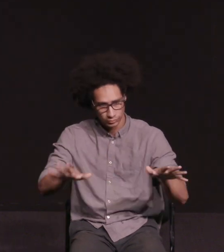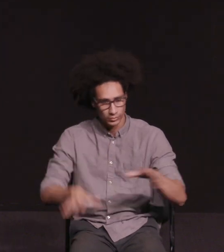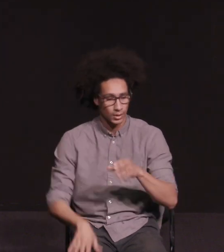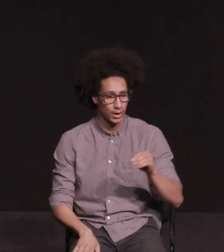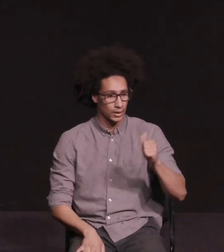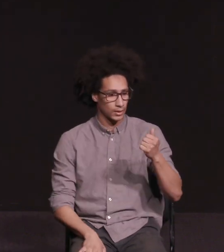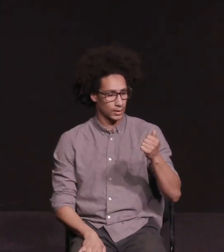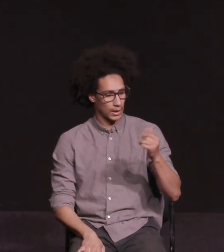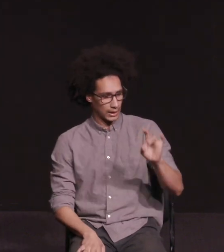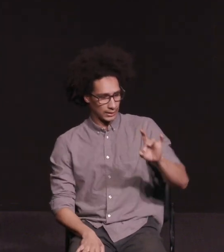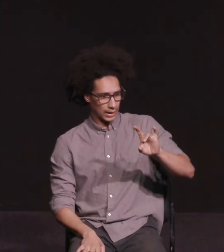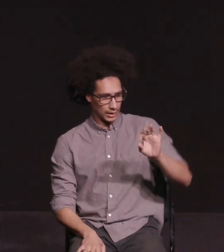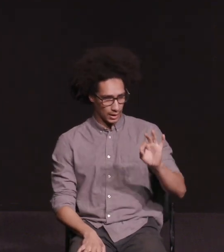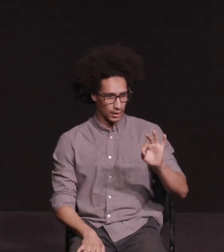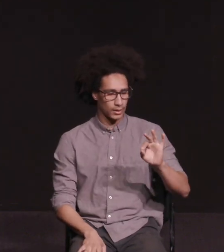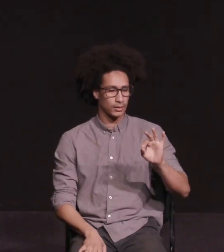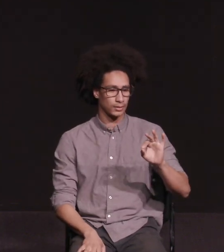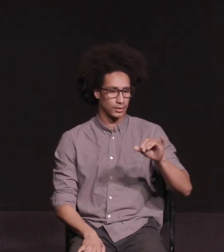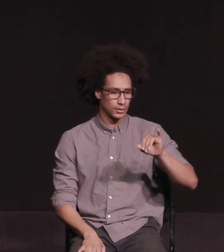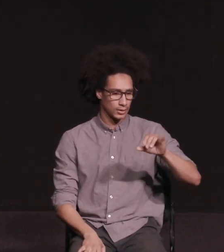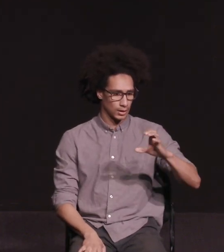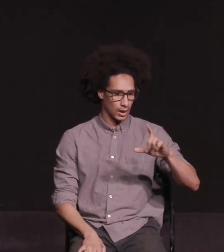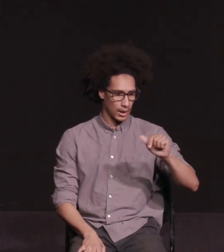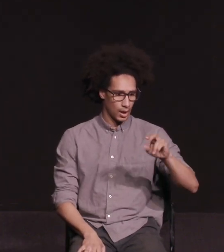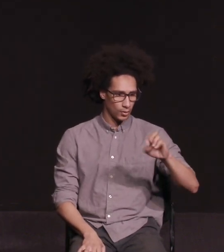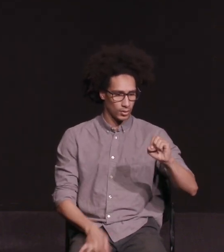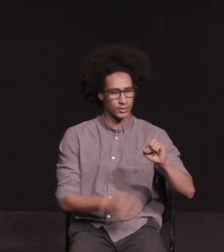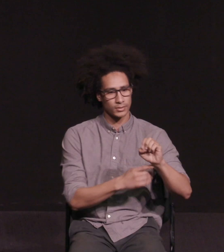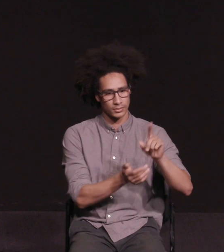Corinne; or, God's Way" published by the American